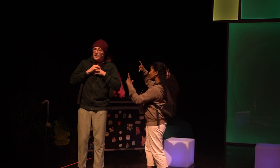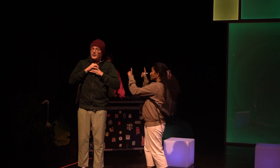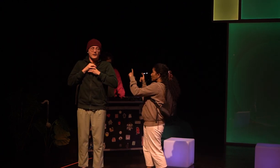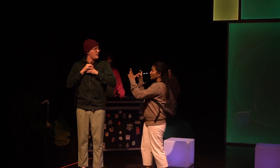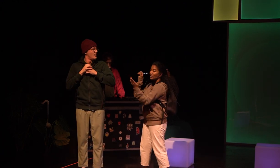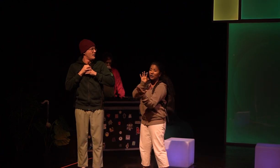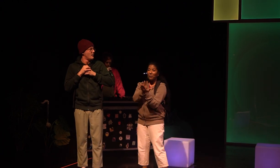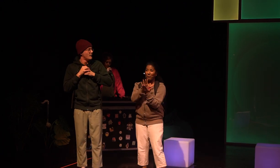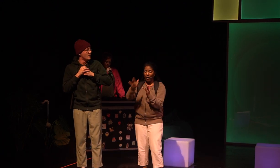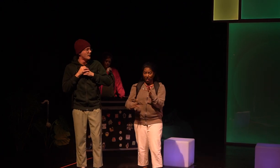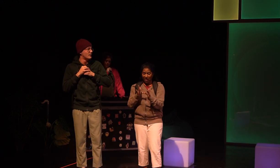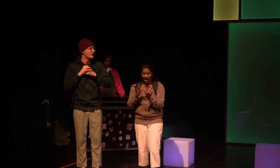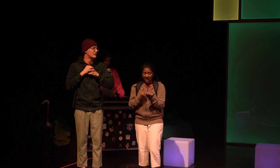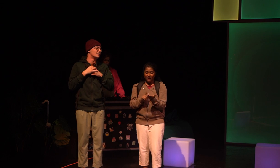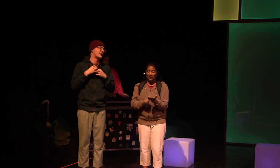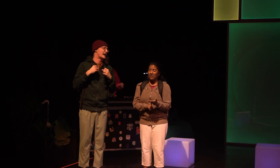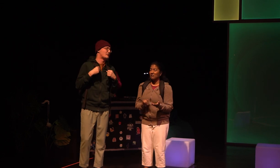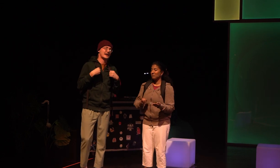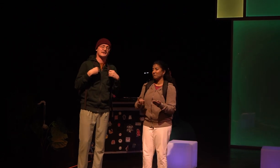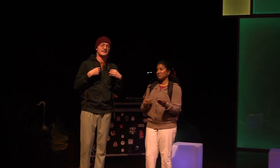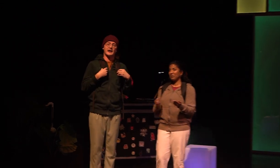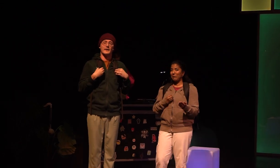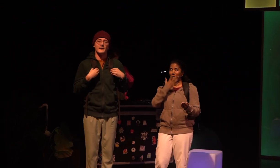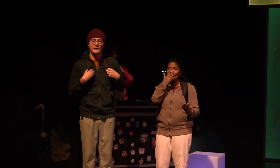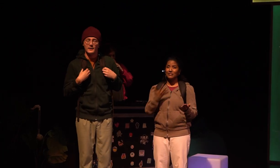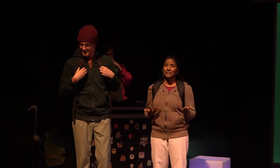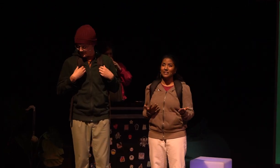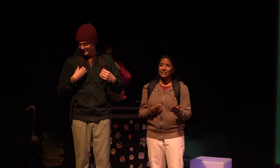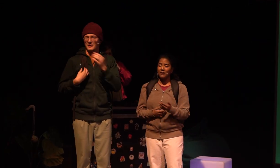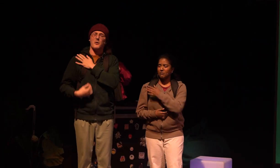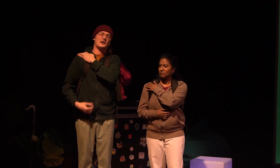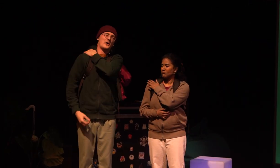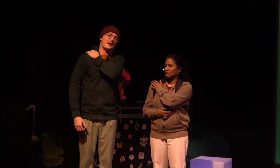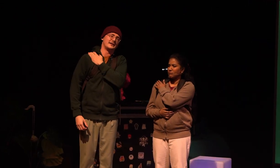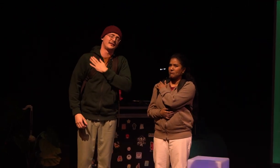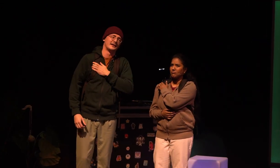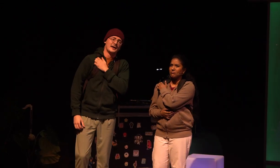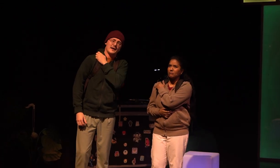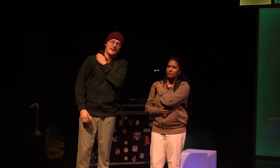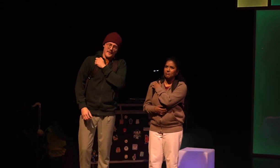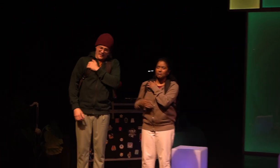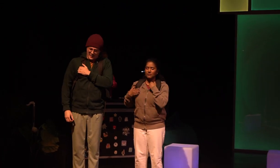Ah, we'd never leave it down. [GARY WHIMPERS ] Oh, I know mate.